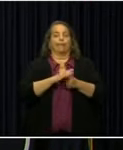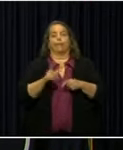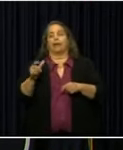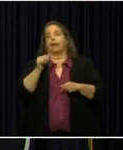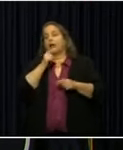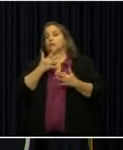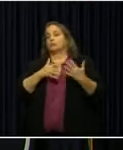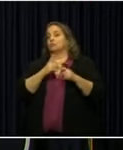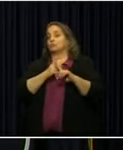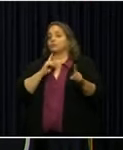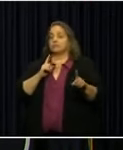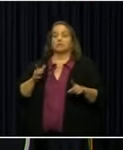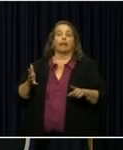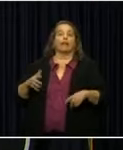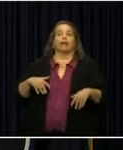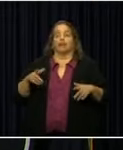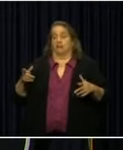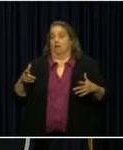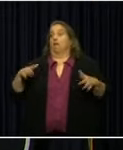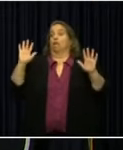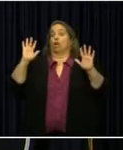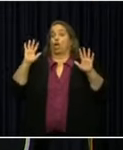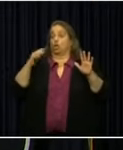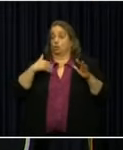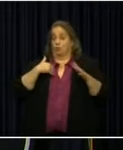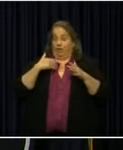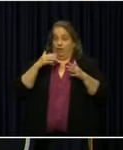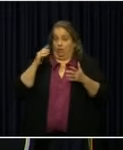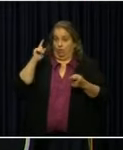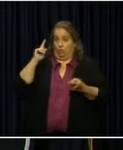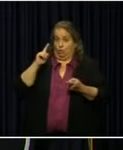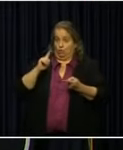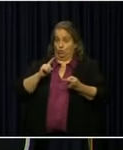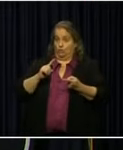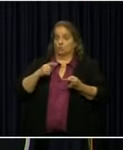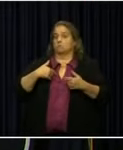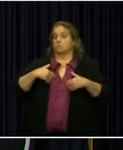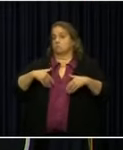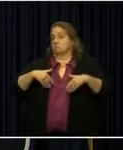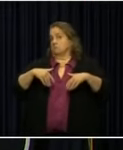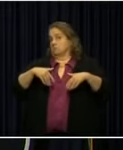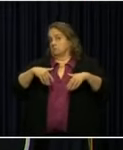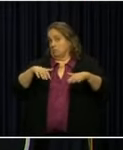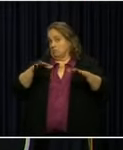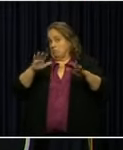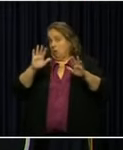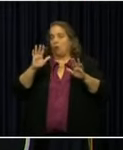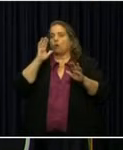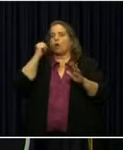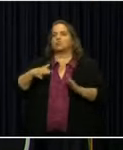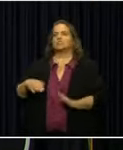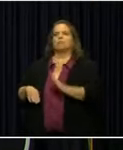AND WE'RE GOING TO TALK, I BELIEVE, ON MONDAY ABOUT SOME INTERNAL TEAMS THAT WE'RE PUTTING TOGETHER THAT ARE GOING